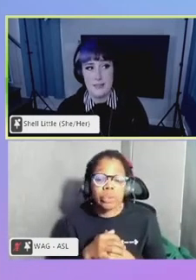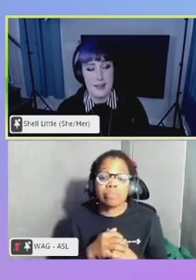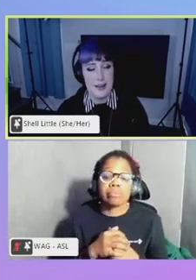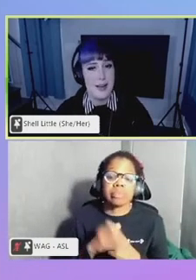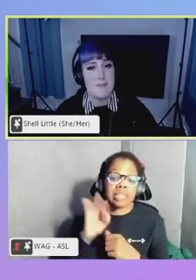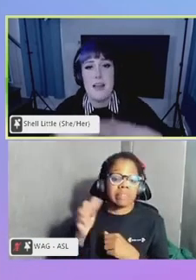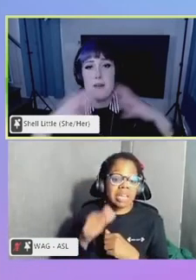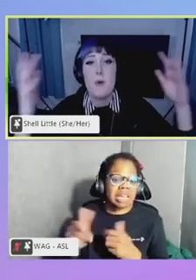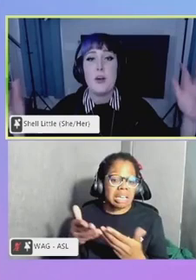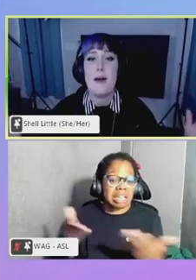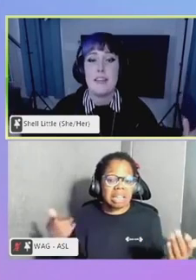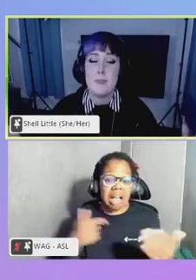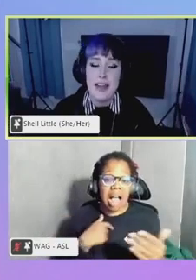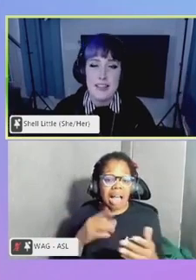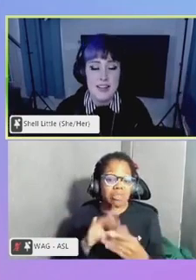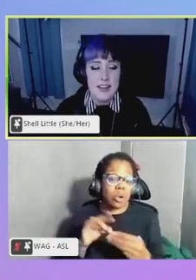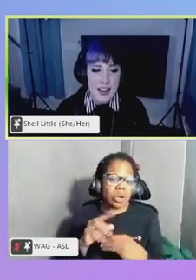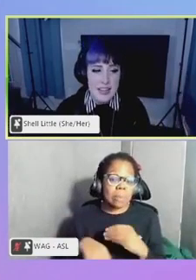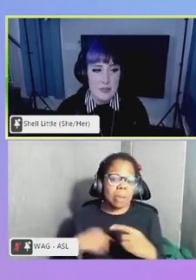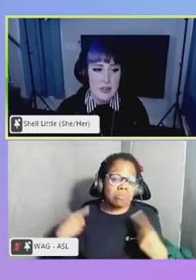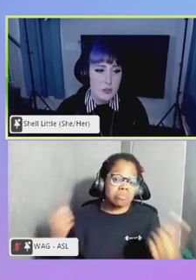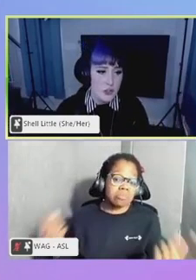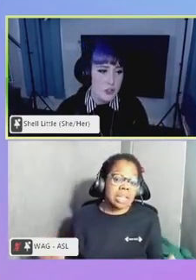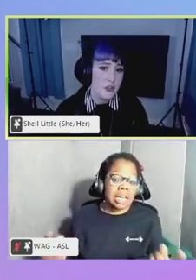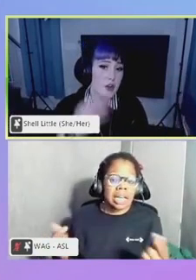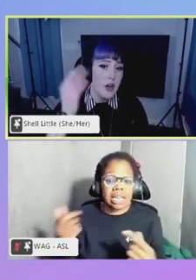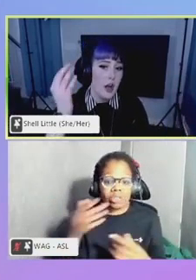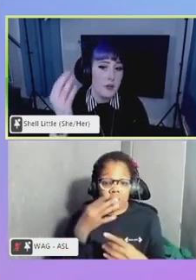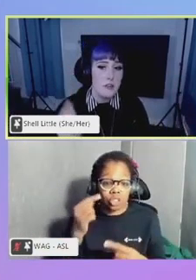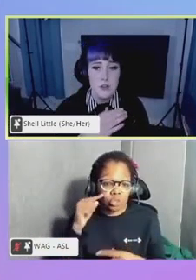decided to open up my own business. You can